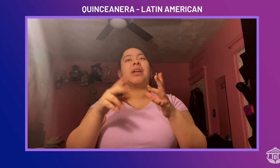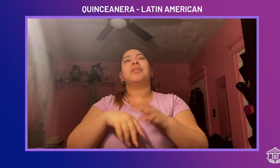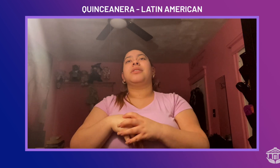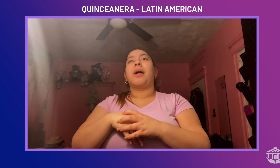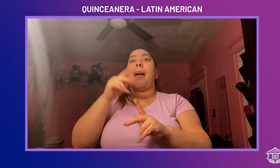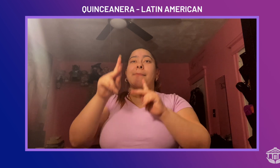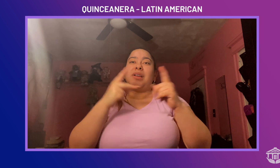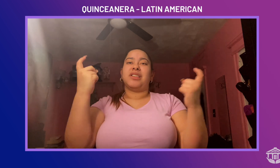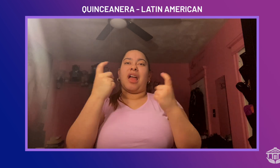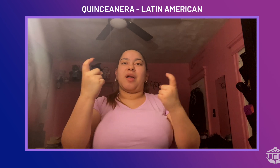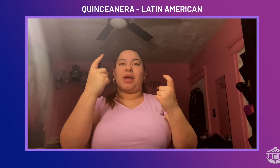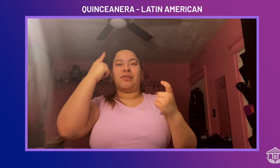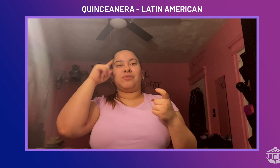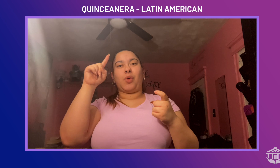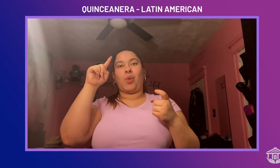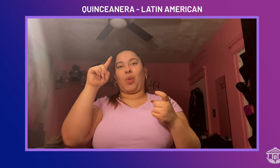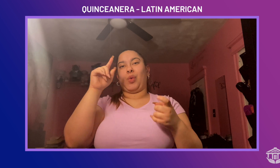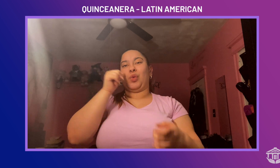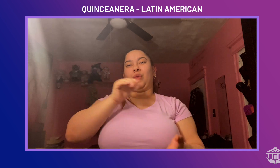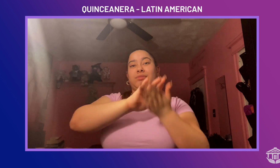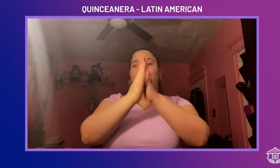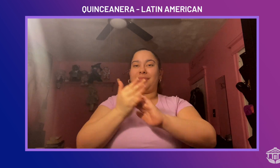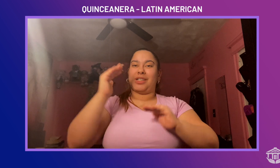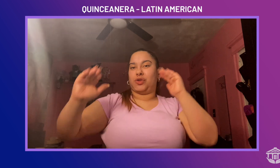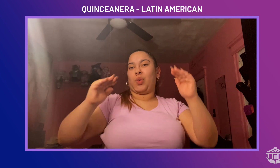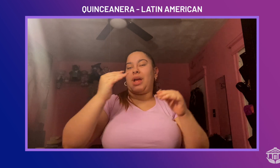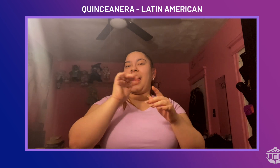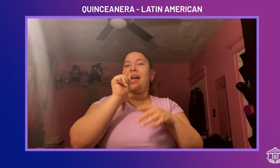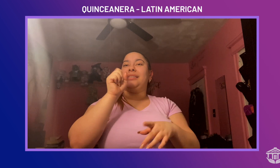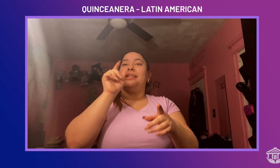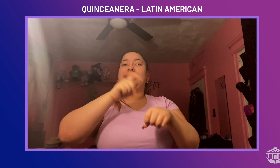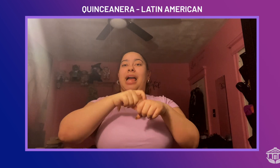Many cultures celebrate the transition from childhood into adulthood when a girl turns